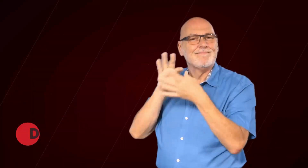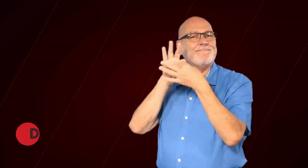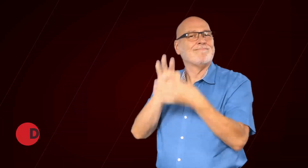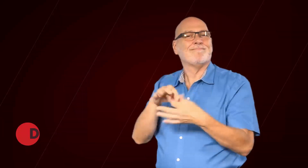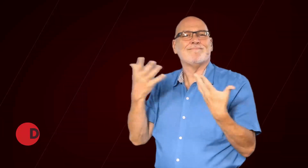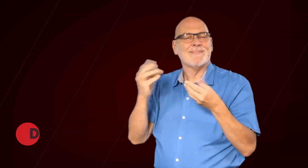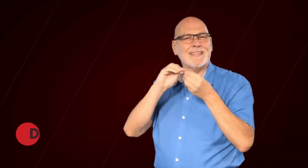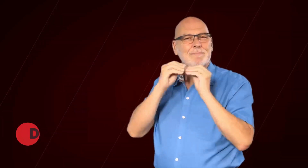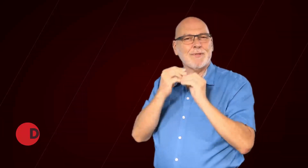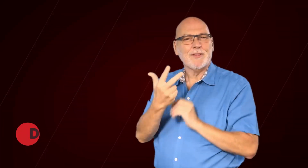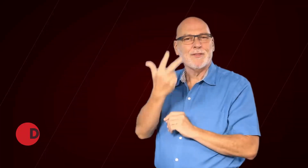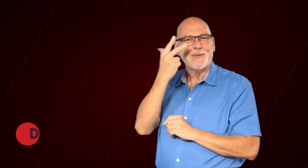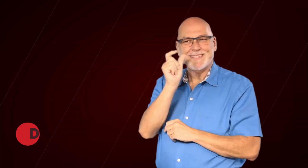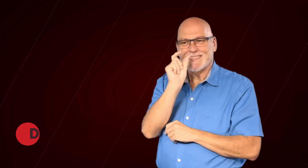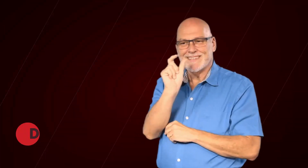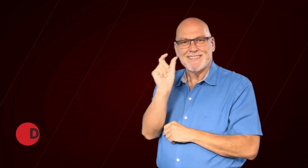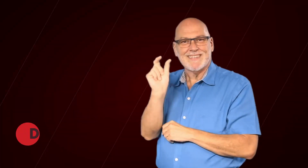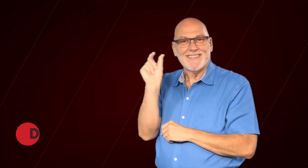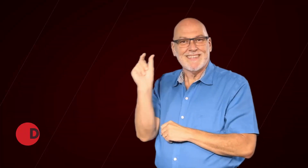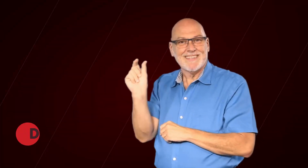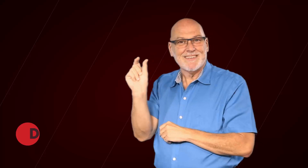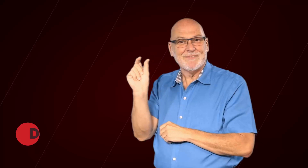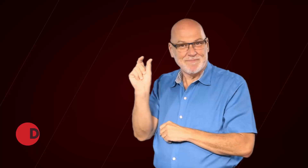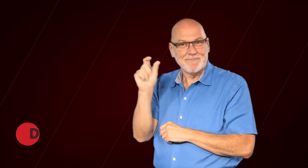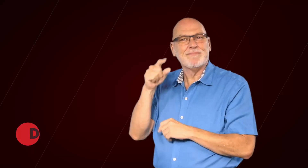whether there should be an abbreviated three-digit dialing code for